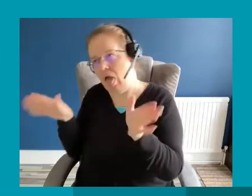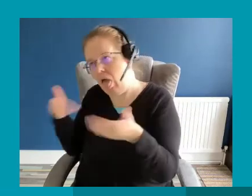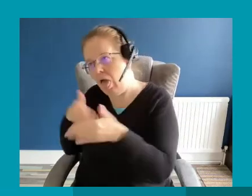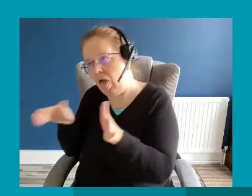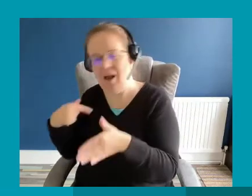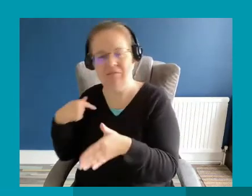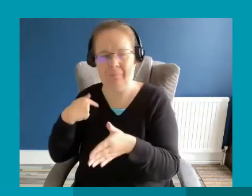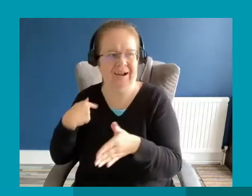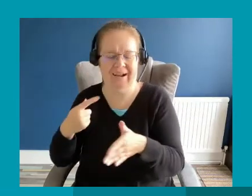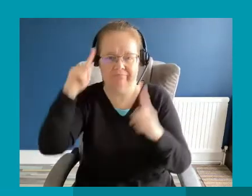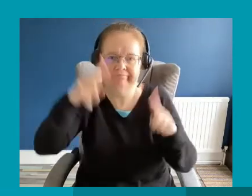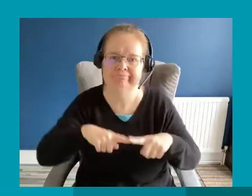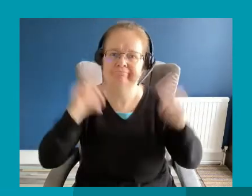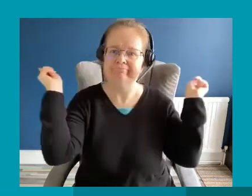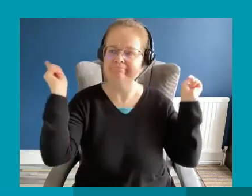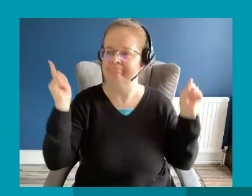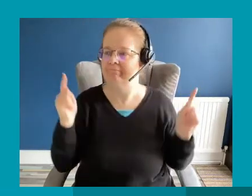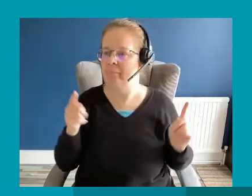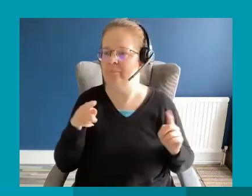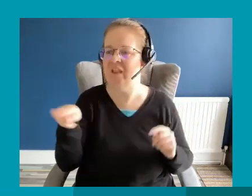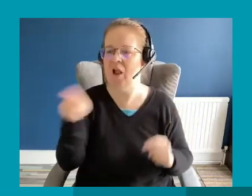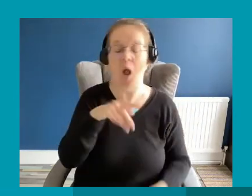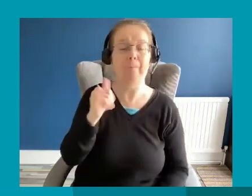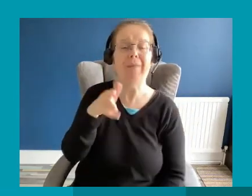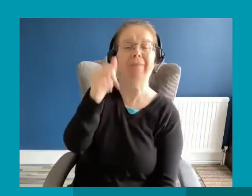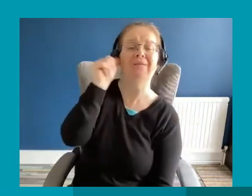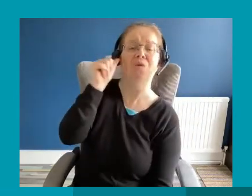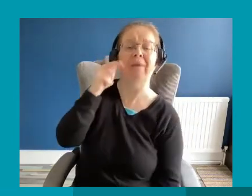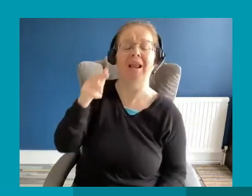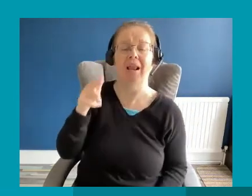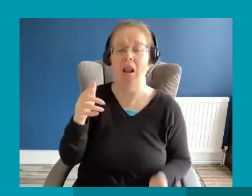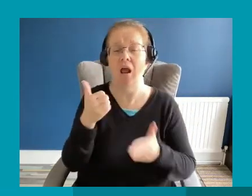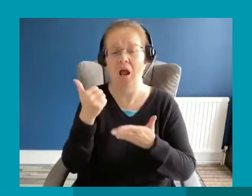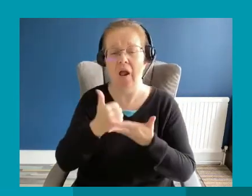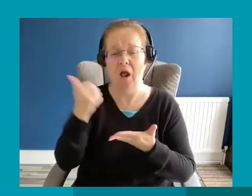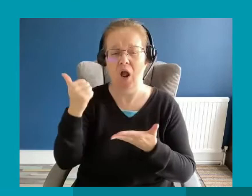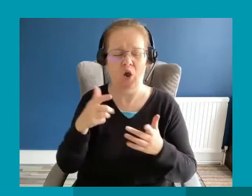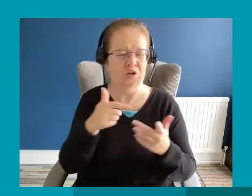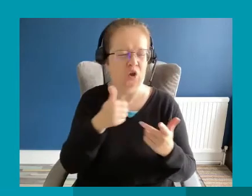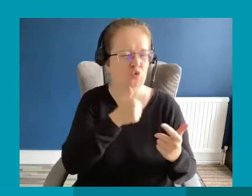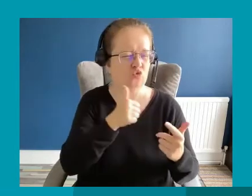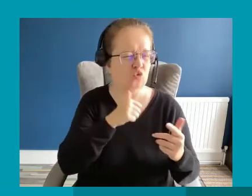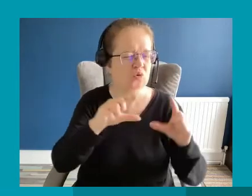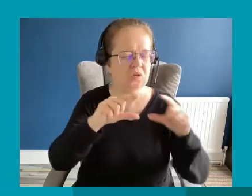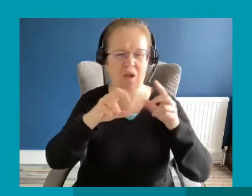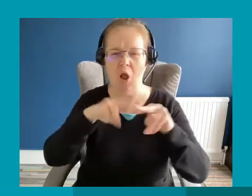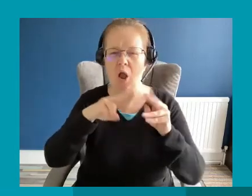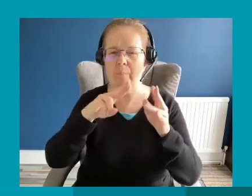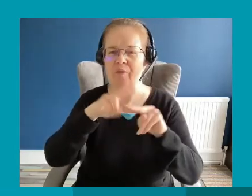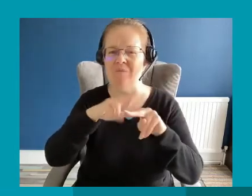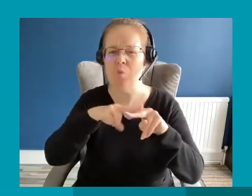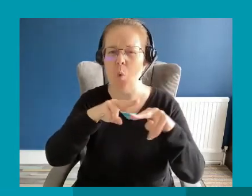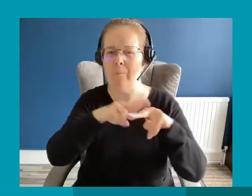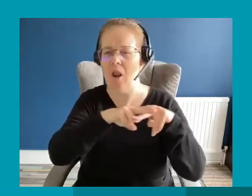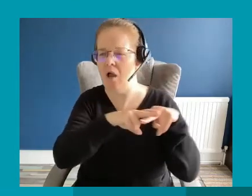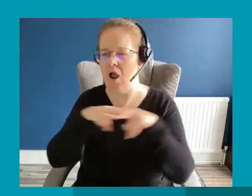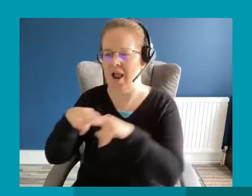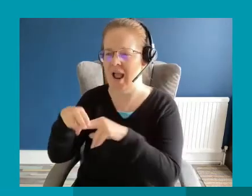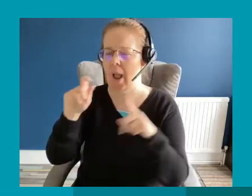If anyone's familiar with or maybe not, there is a great formula you can use called PAR It stands for Problem,